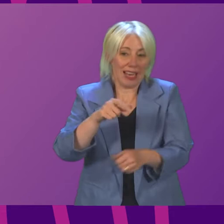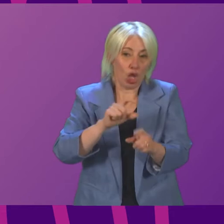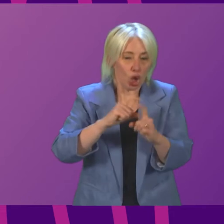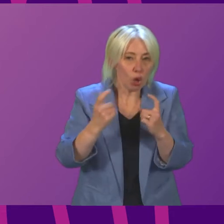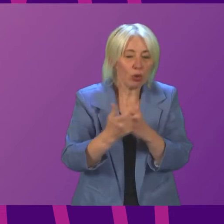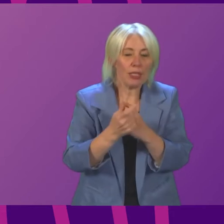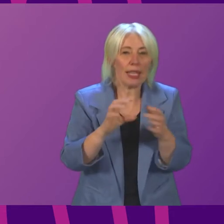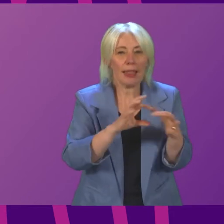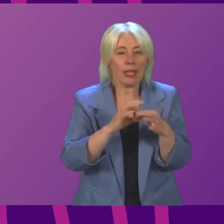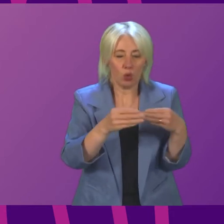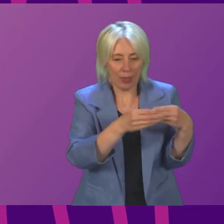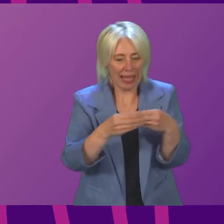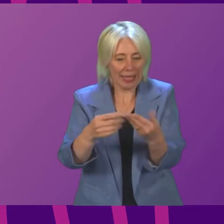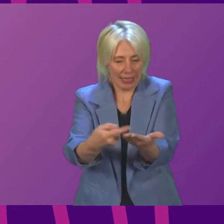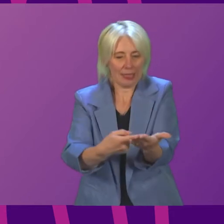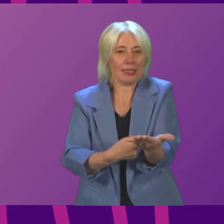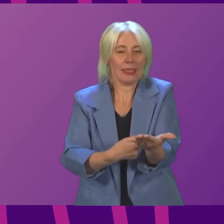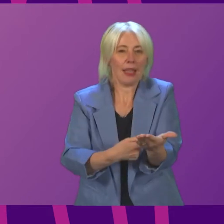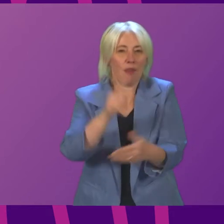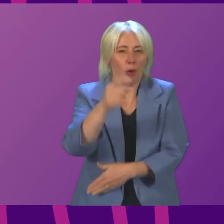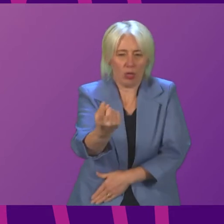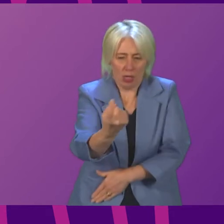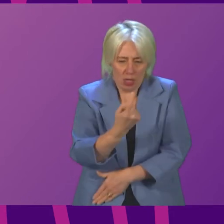guidelines on what to do if they are approached by somebody who has been vaccinated internationally